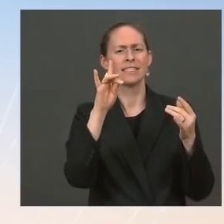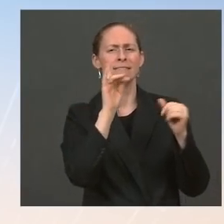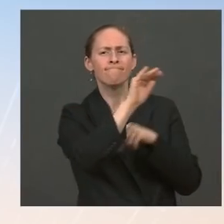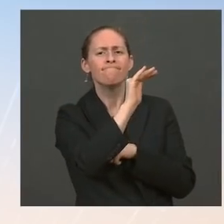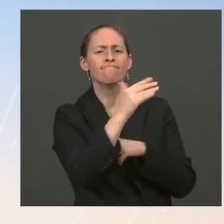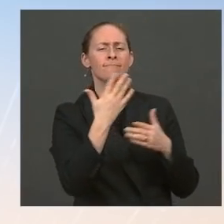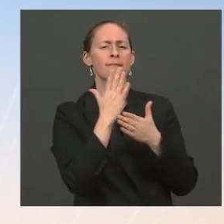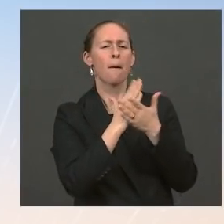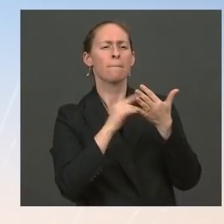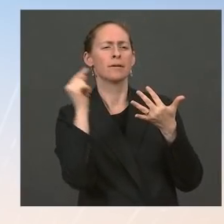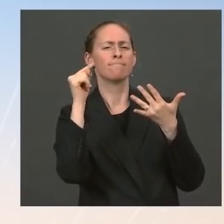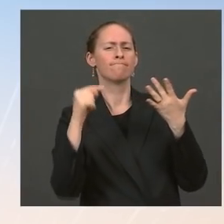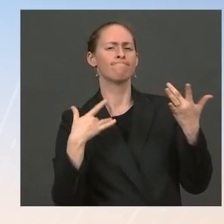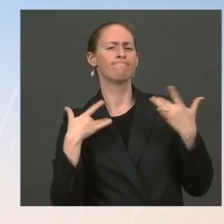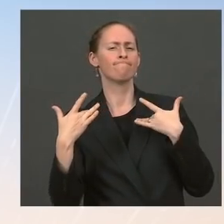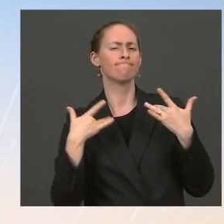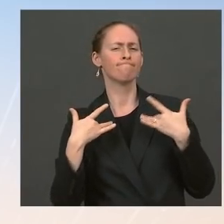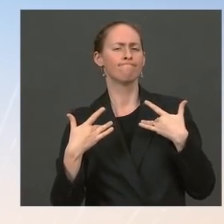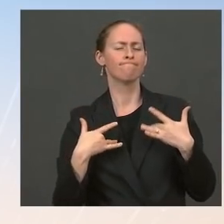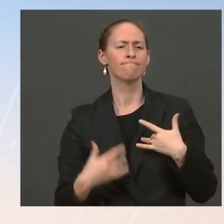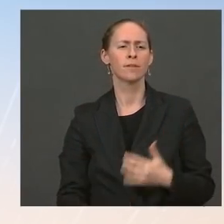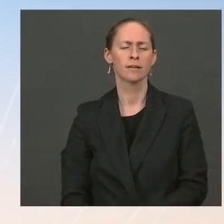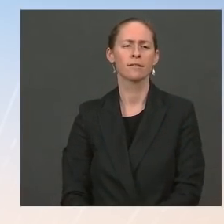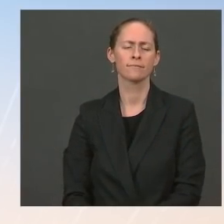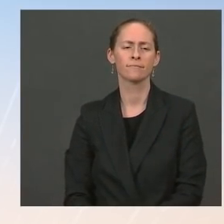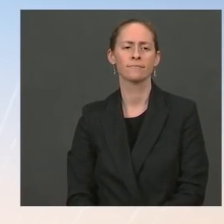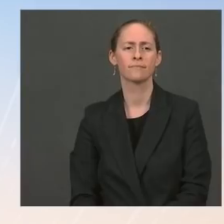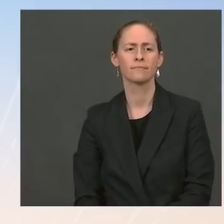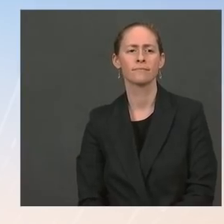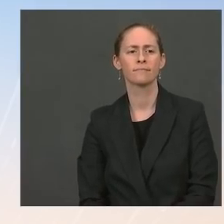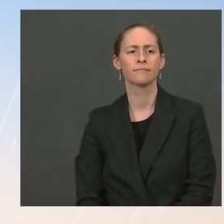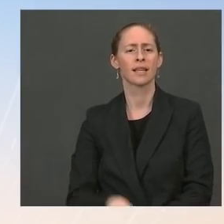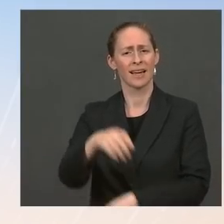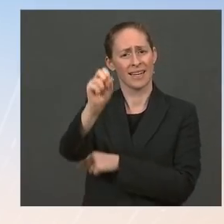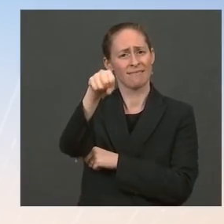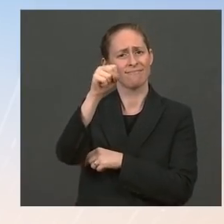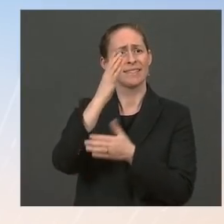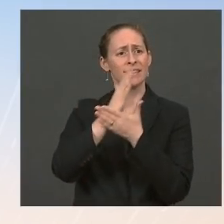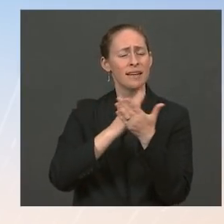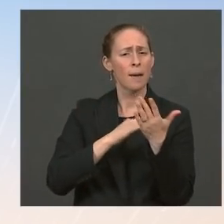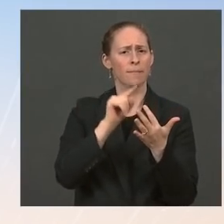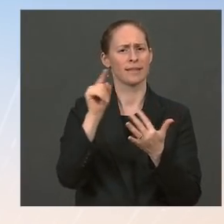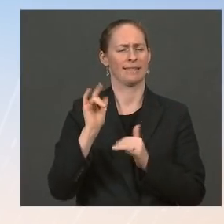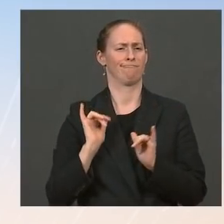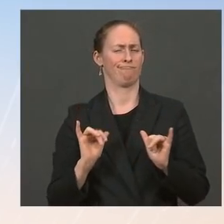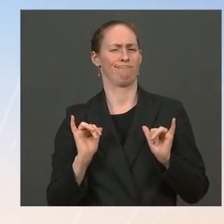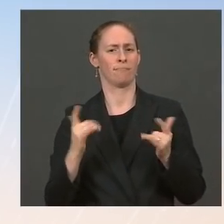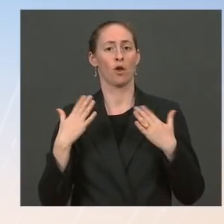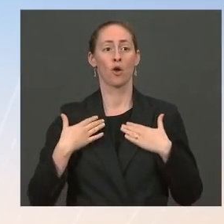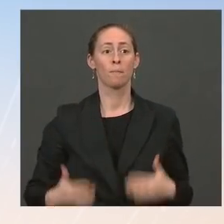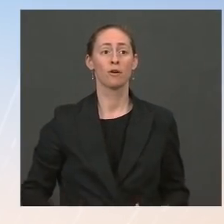But, you know, there are areas that we do have concerns: human rights abuses. You've seen not just in words we've used